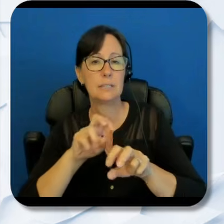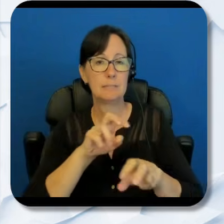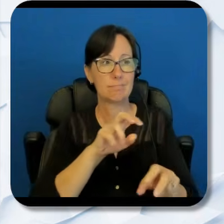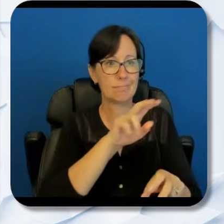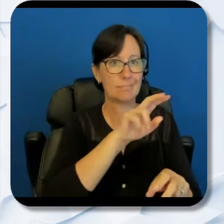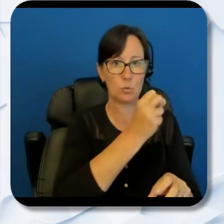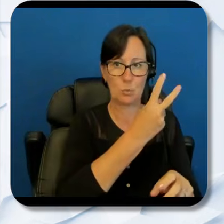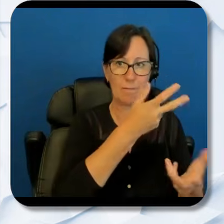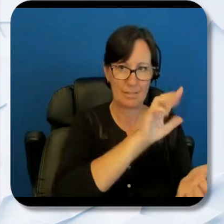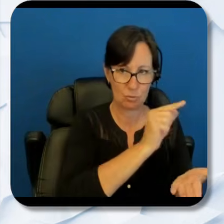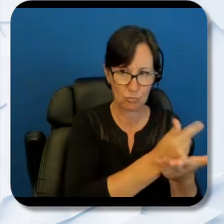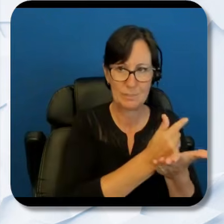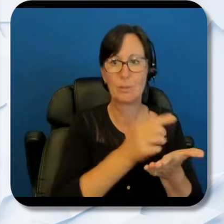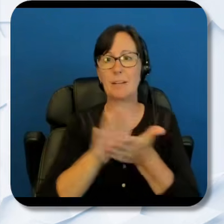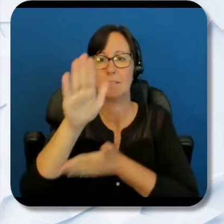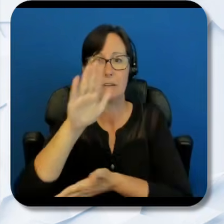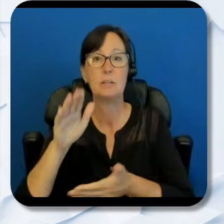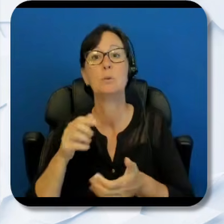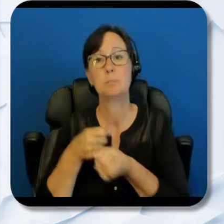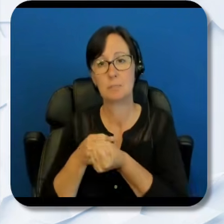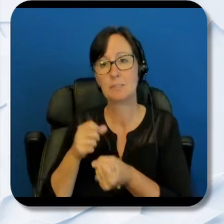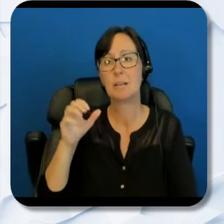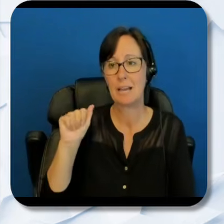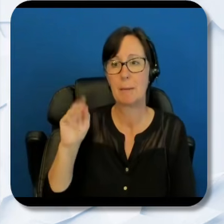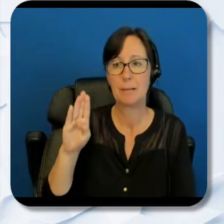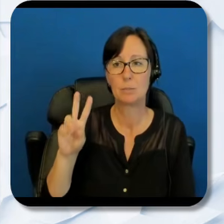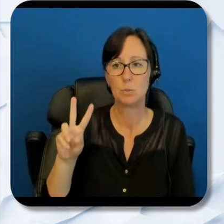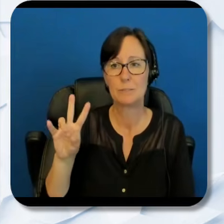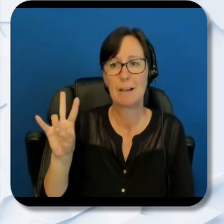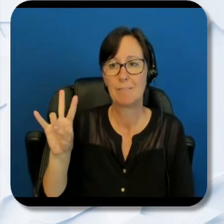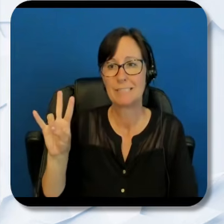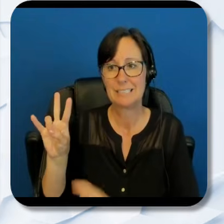We're sponsoring legislation right now, AB2766, which will, among other things,